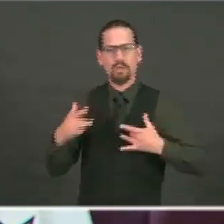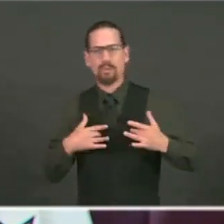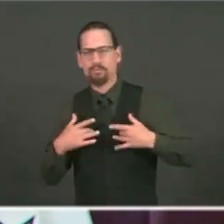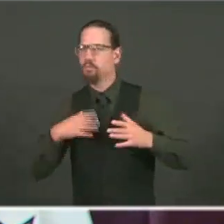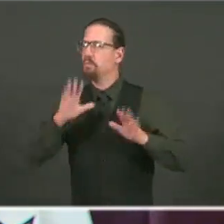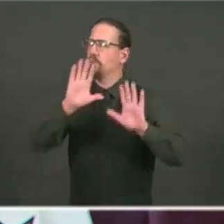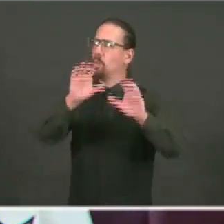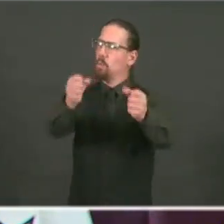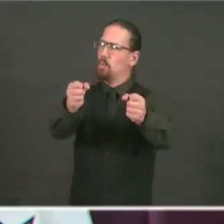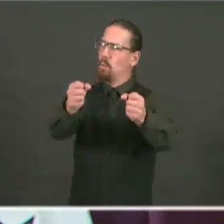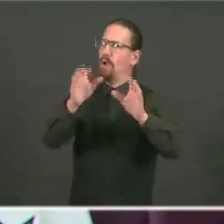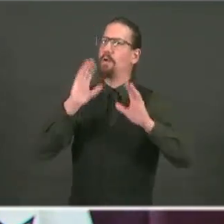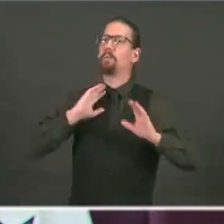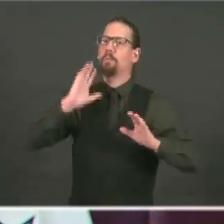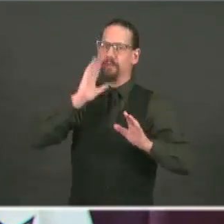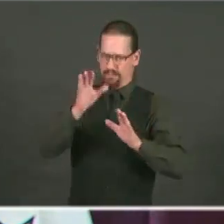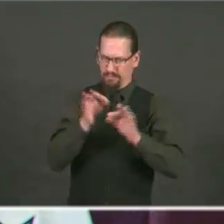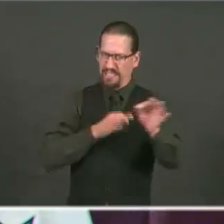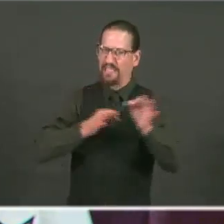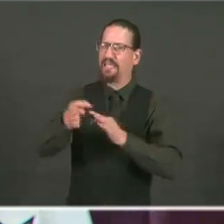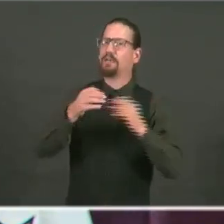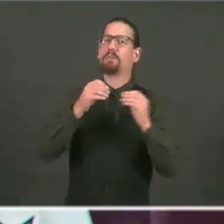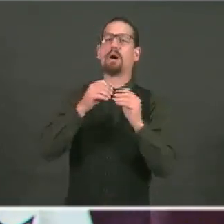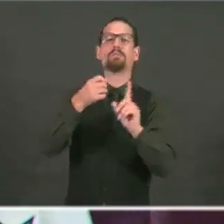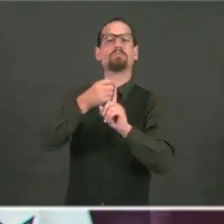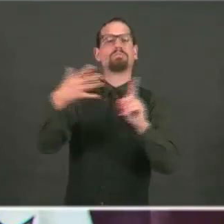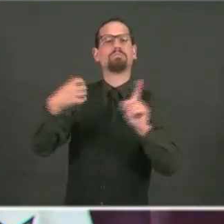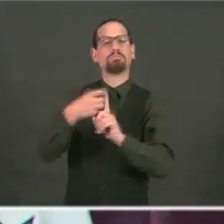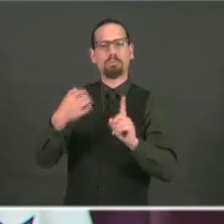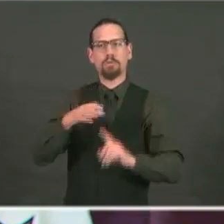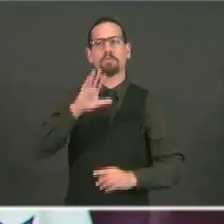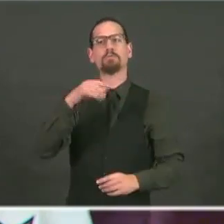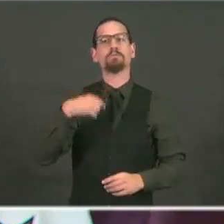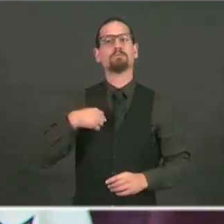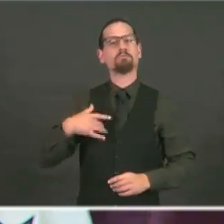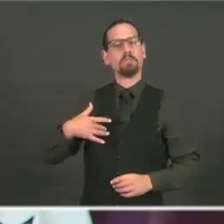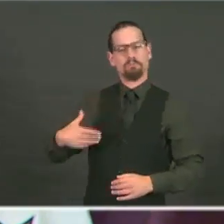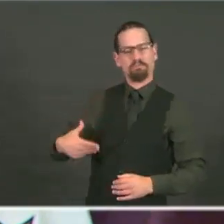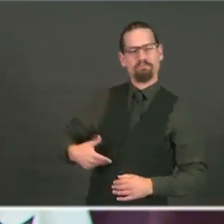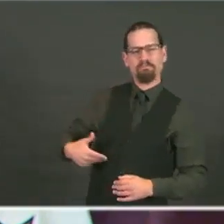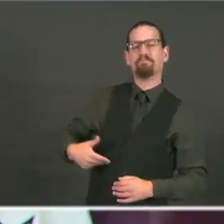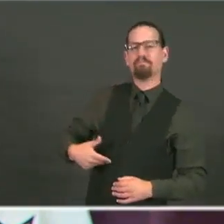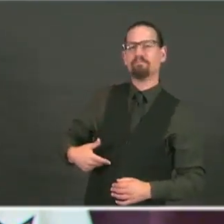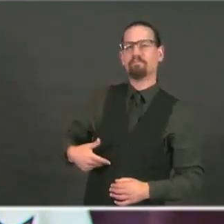ON? PERMIT ME FOR A MINUTE PLEASE TO EXPLAIN WHAT I THINK IS GOING